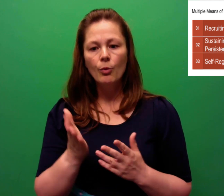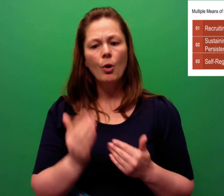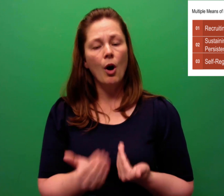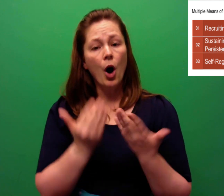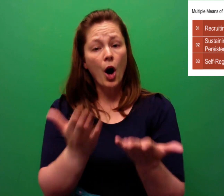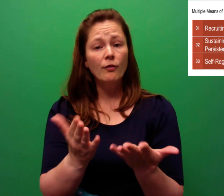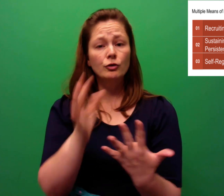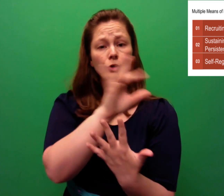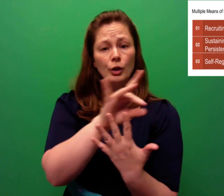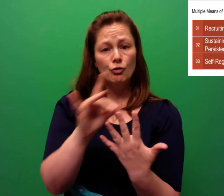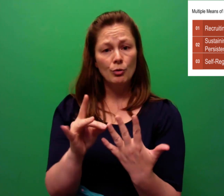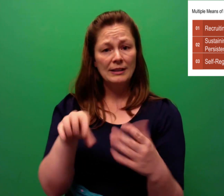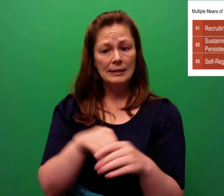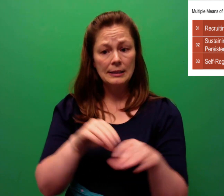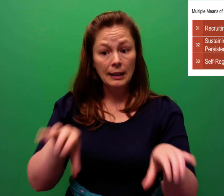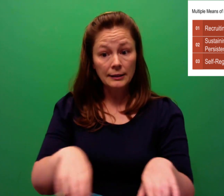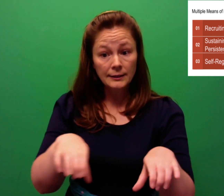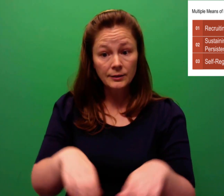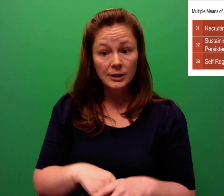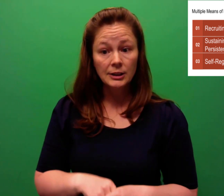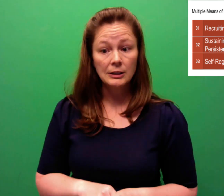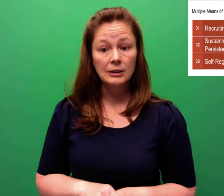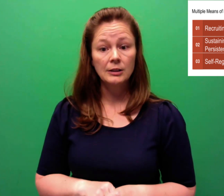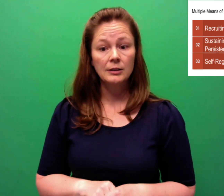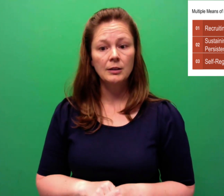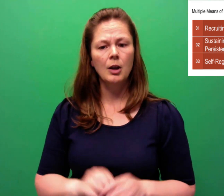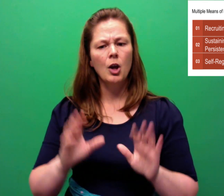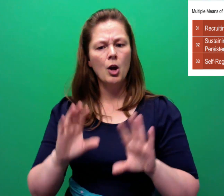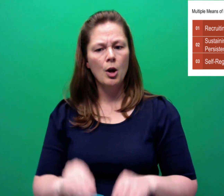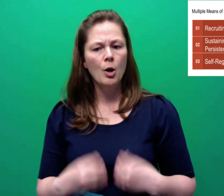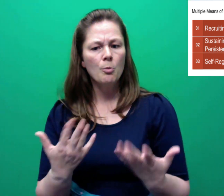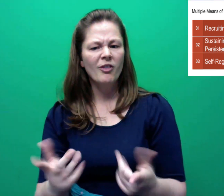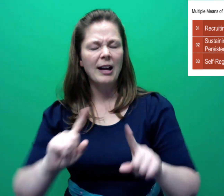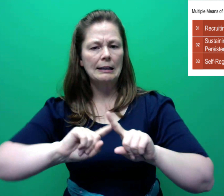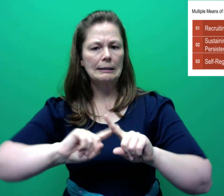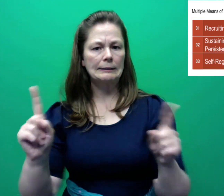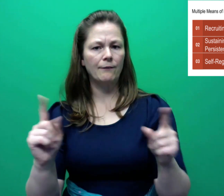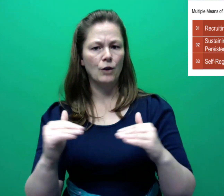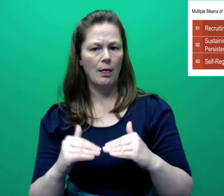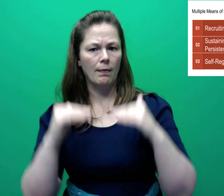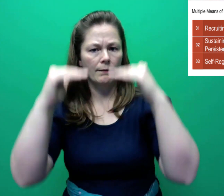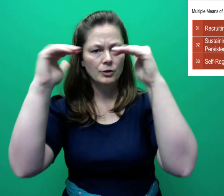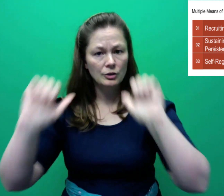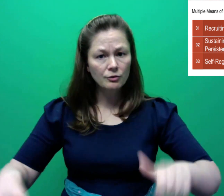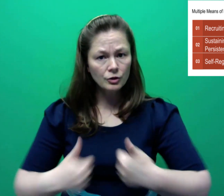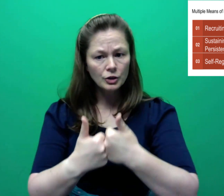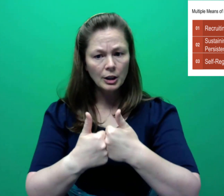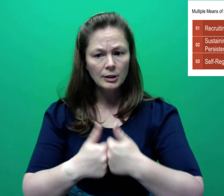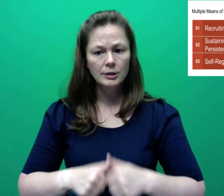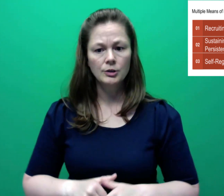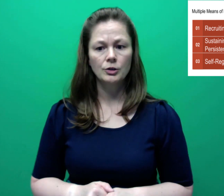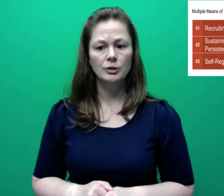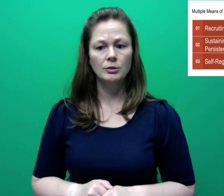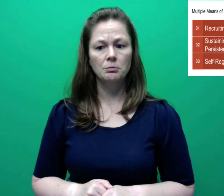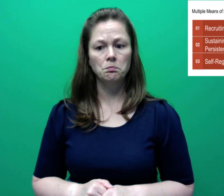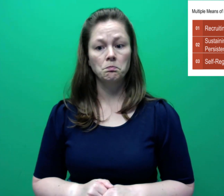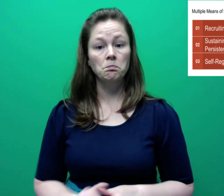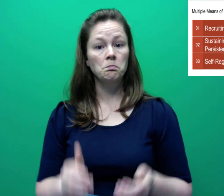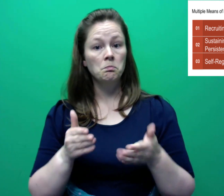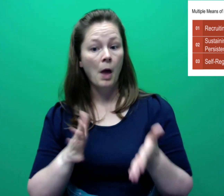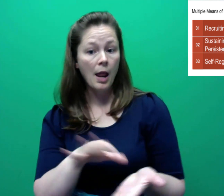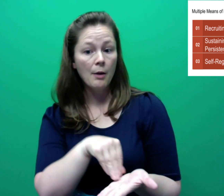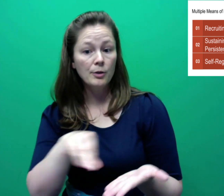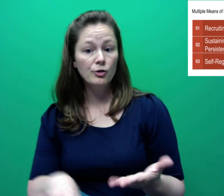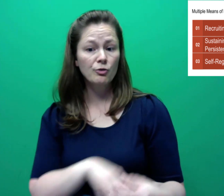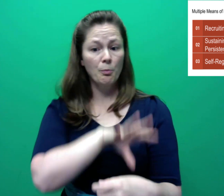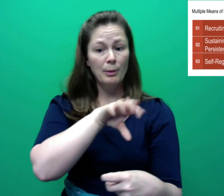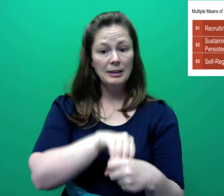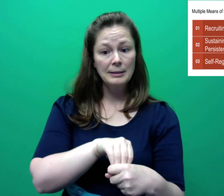choice in activities providing different levels of challenge allowing students to